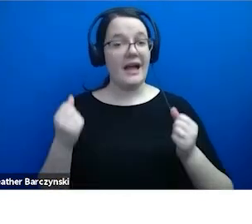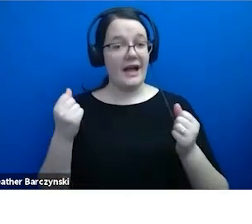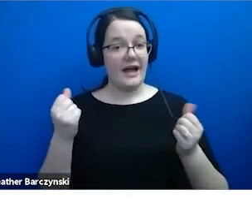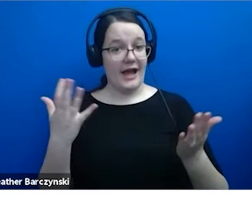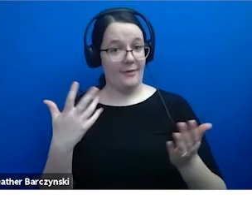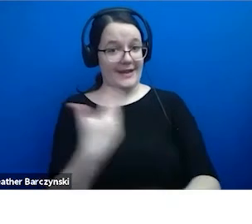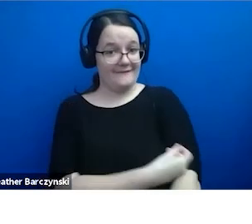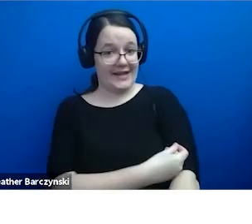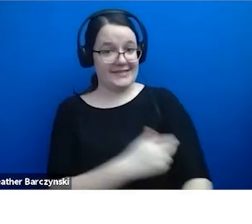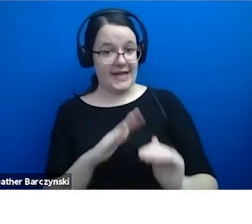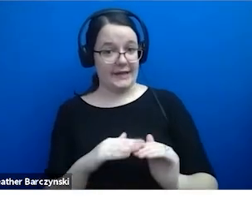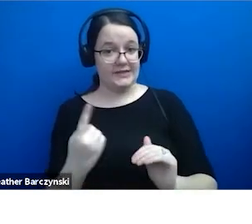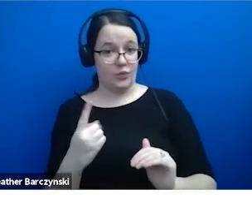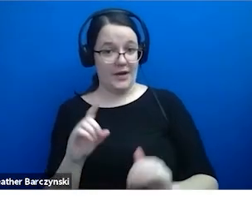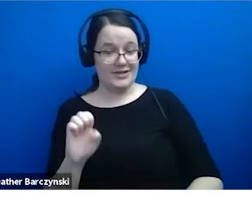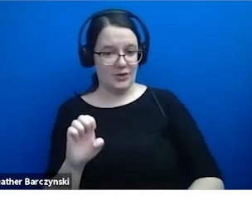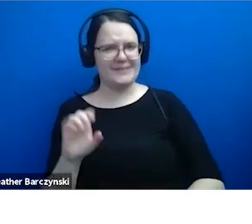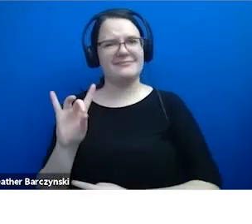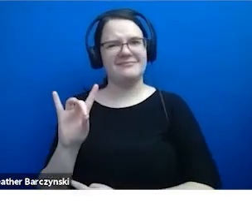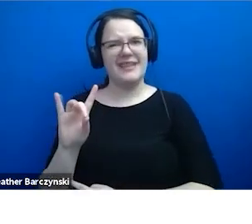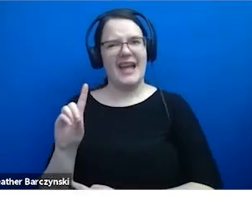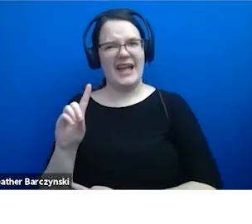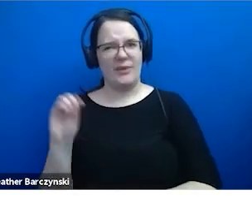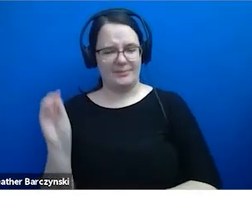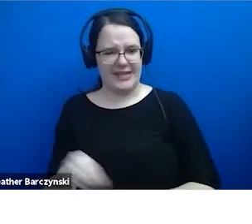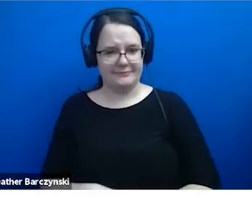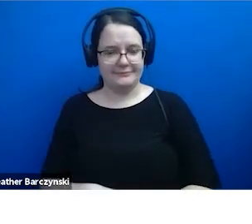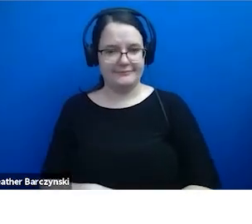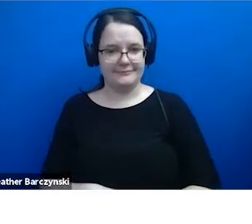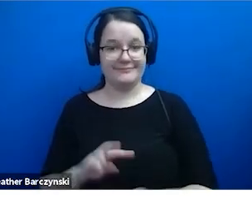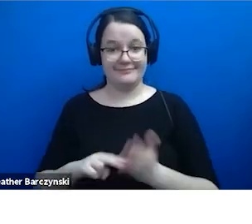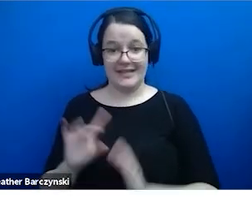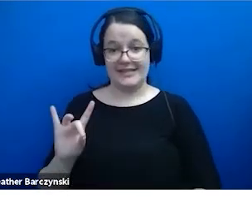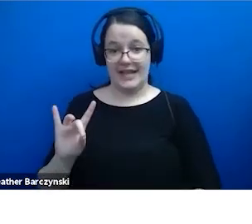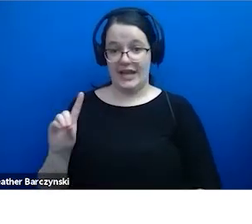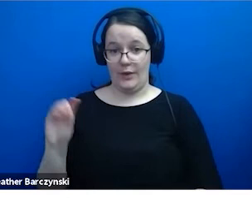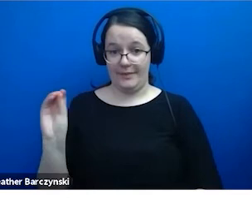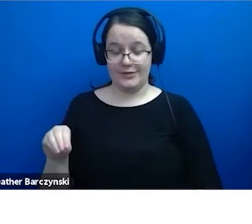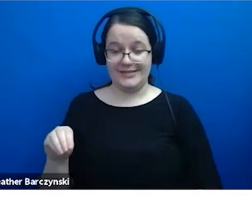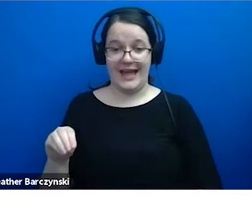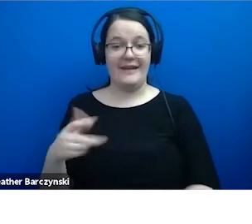at least one dose of vaccine that means we've had 81 vaccine acceptance among staff who are